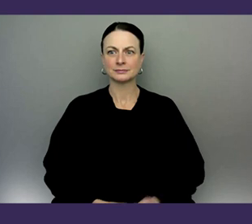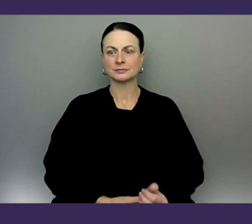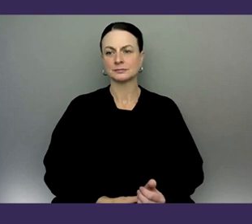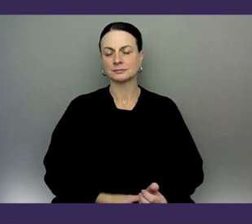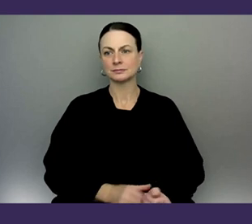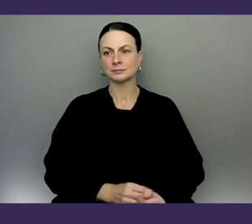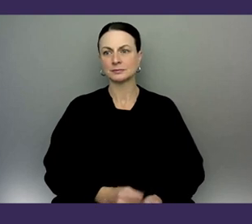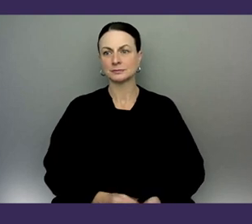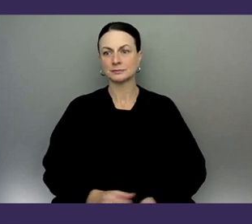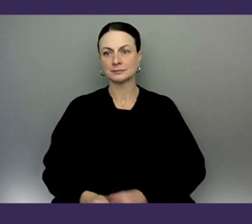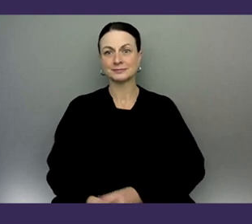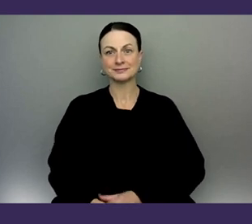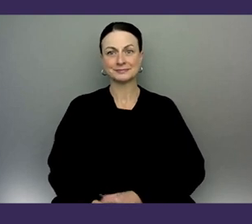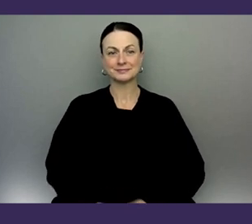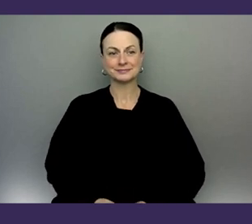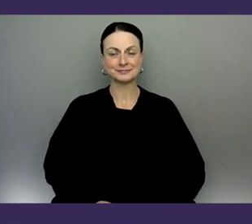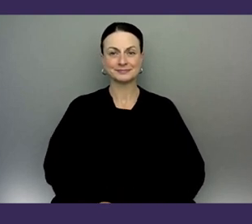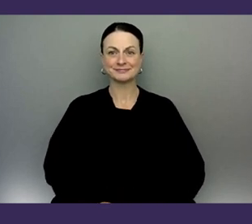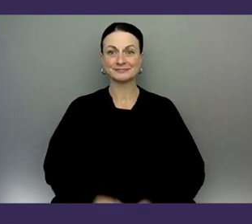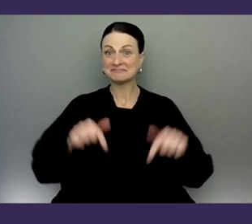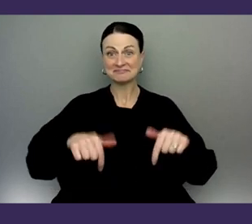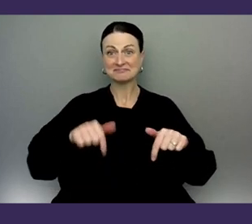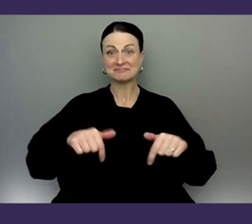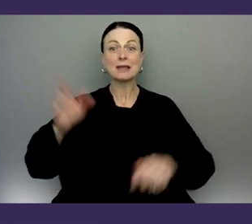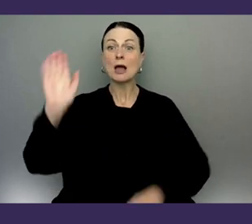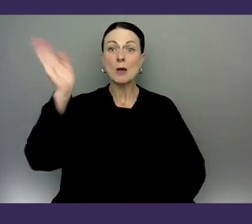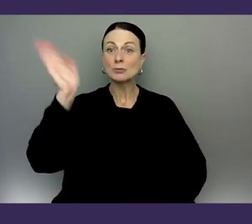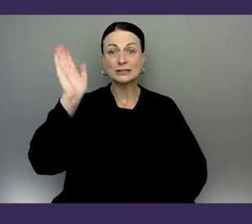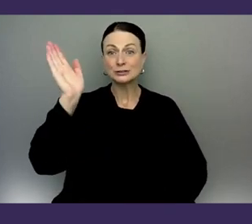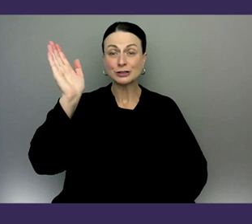We are here to do a presentation titled,